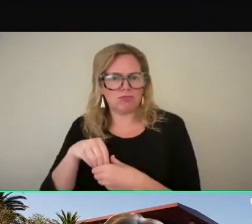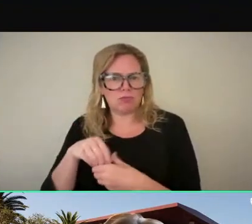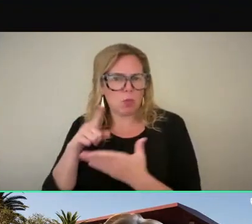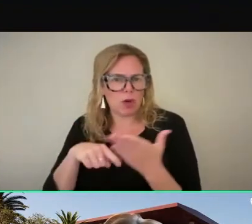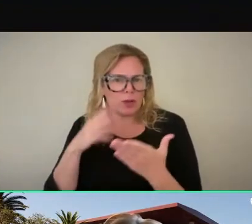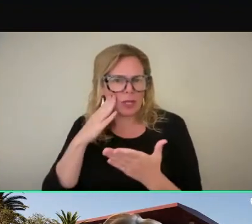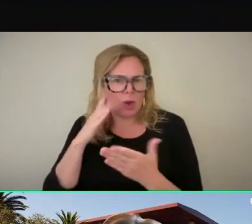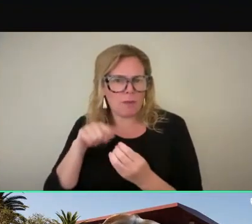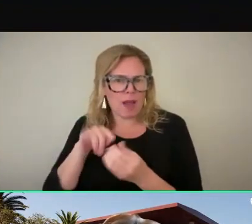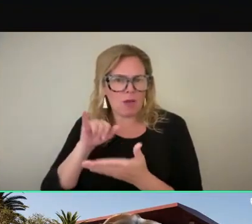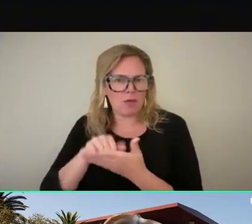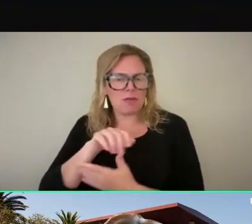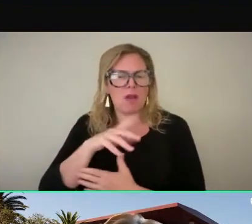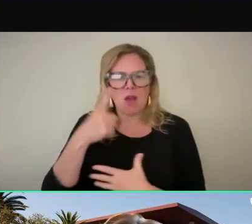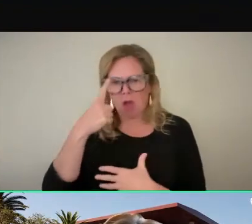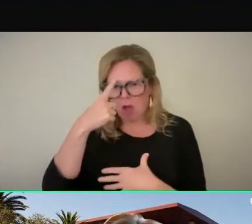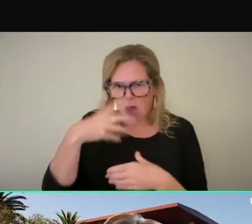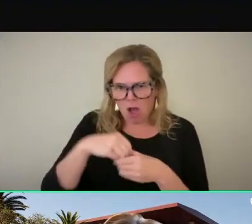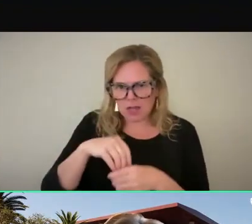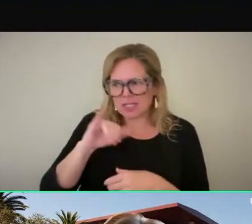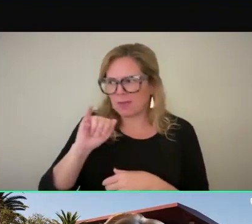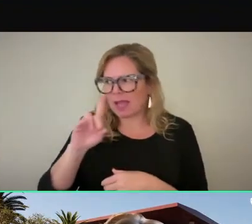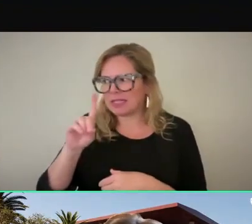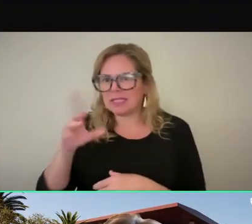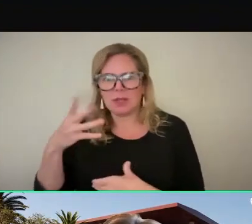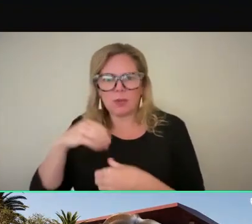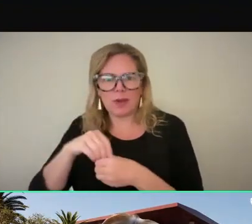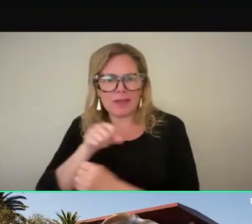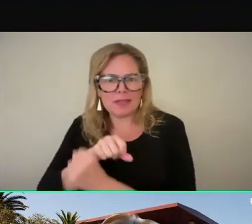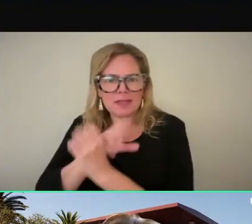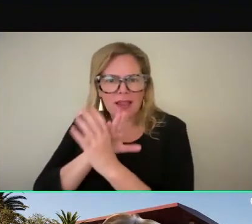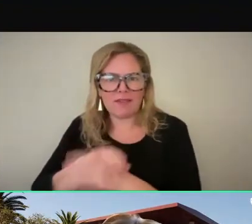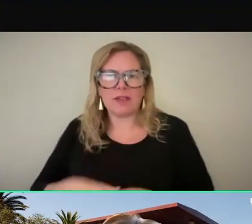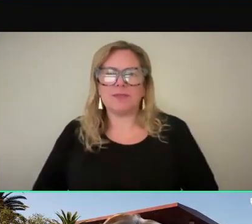focused on a couple of specific subcategories. One is specific clinics, so clinics that are